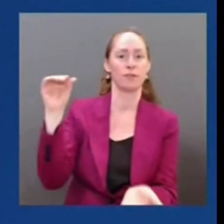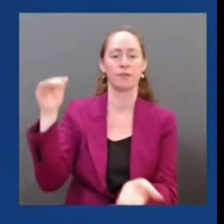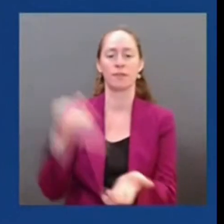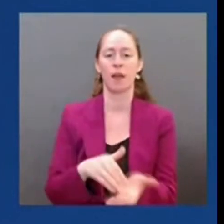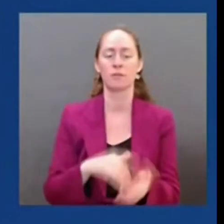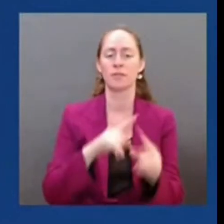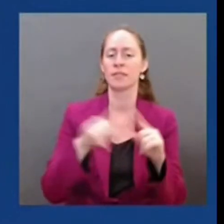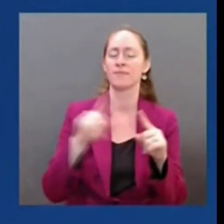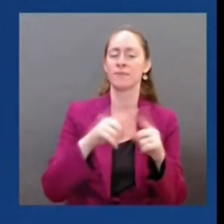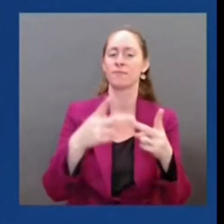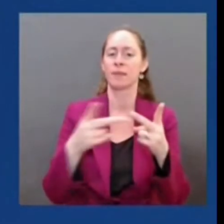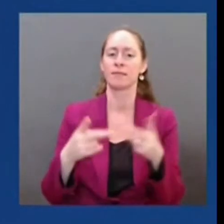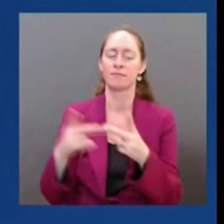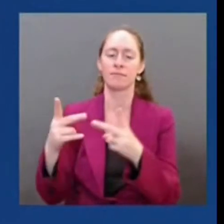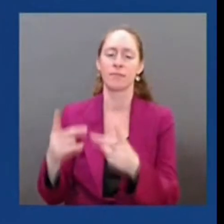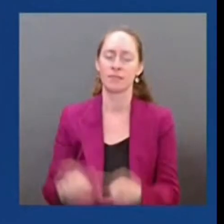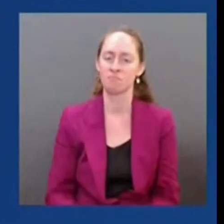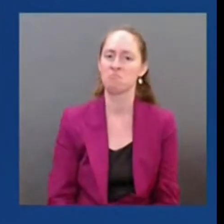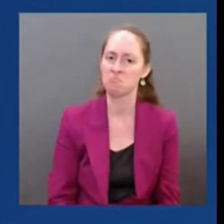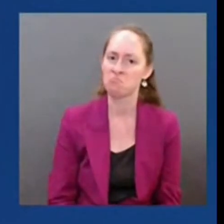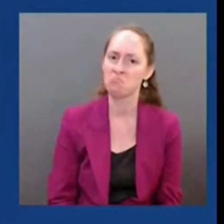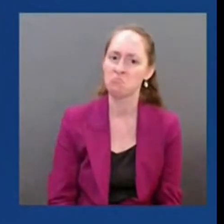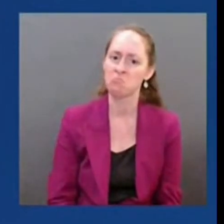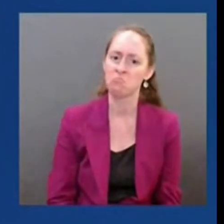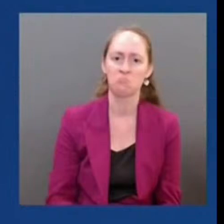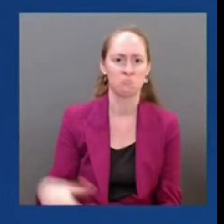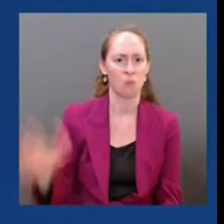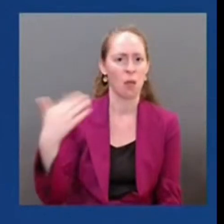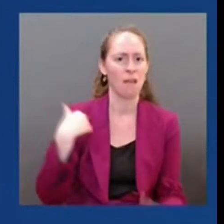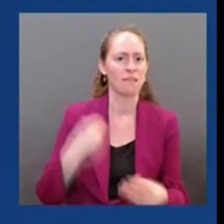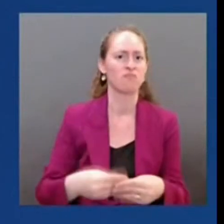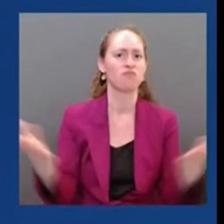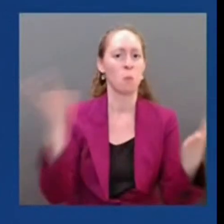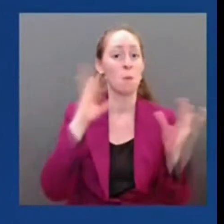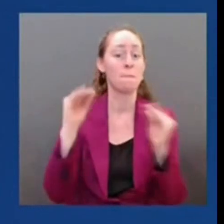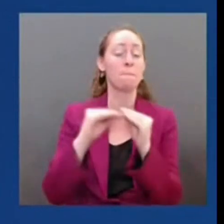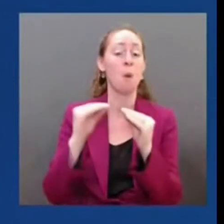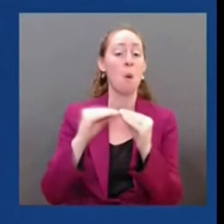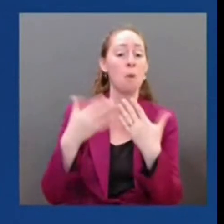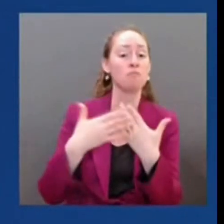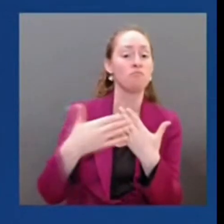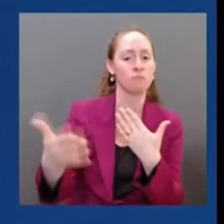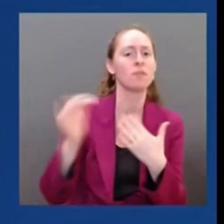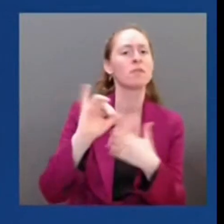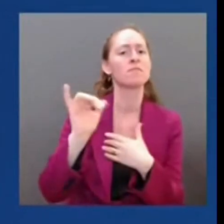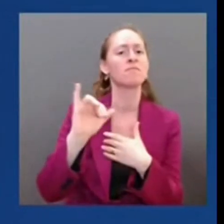AND WE ARE NOT DONE BY THE WAY. THIS IS FOUR WEEKS OF WORK, AND